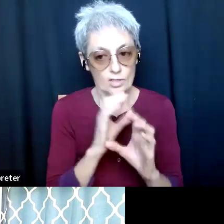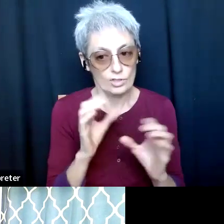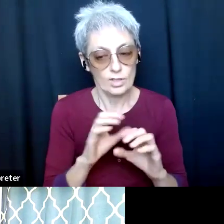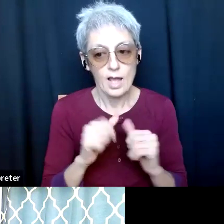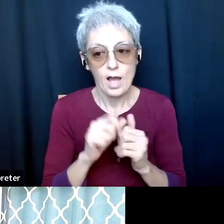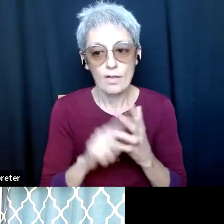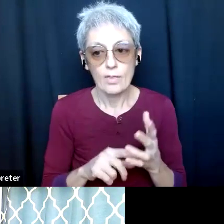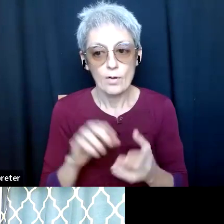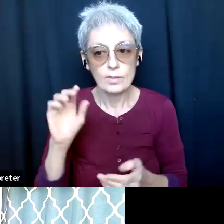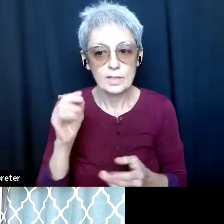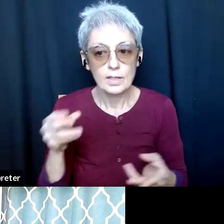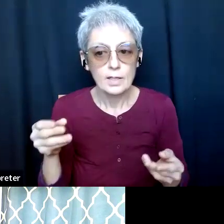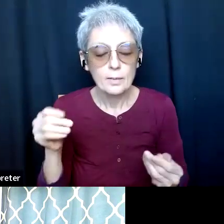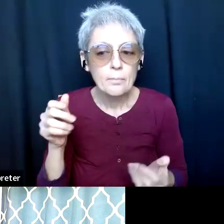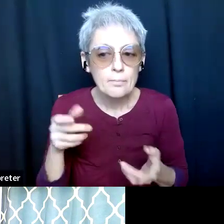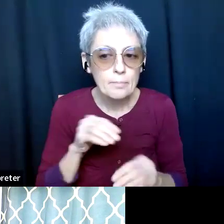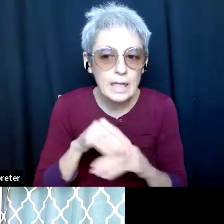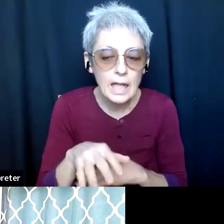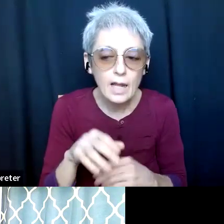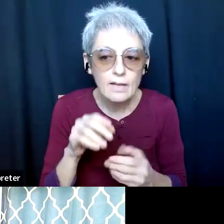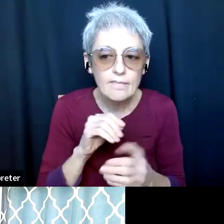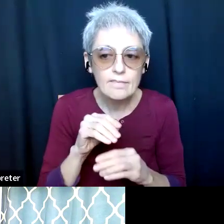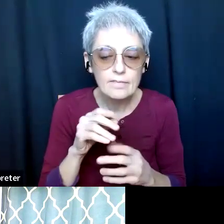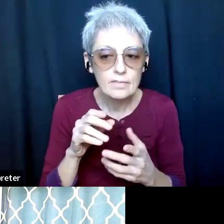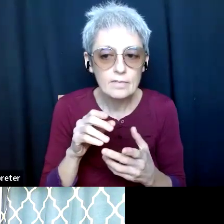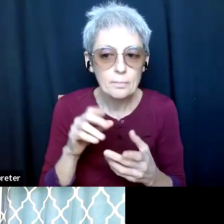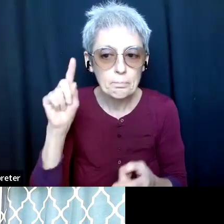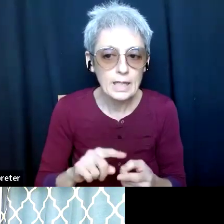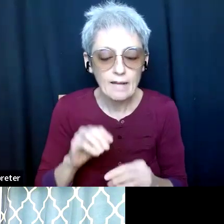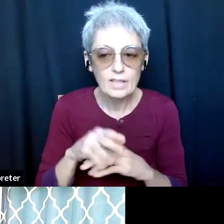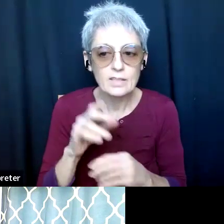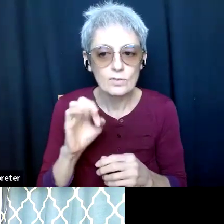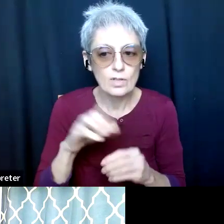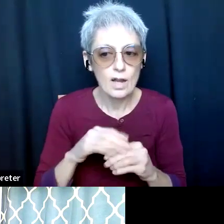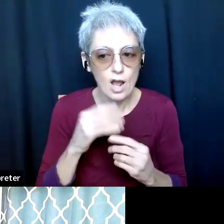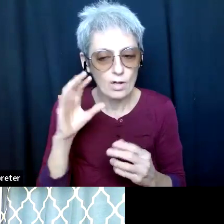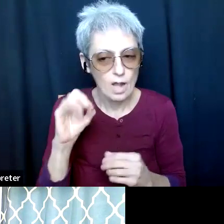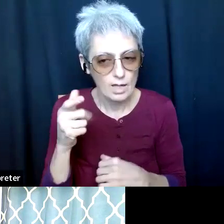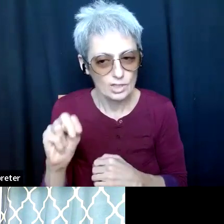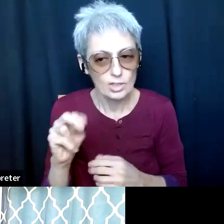the relations with exogenous orientation of attention. Like you said in the last part, we